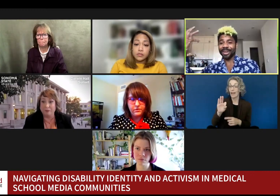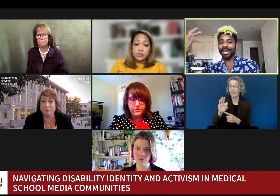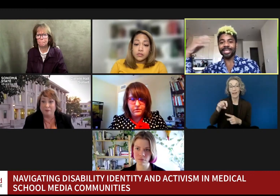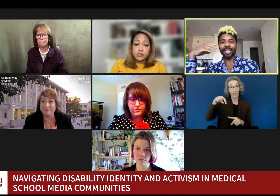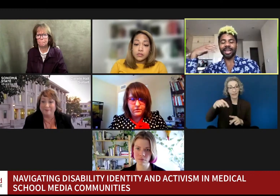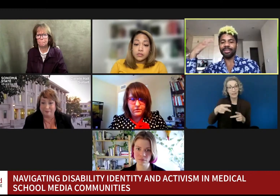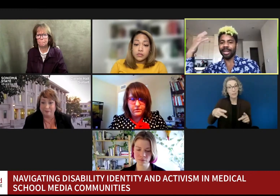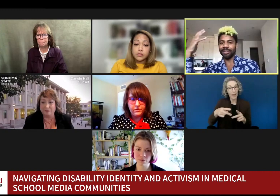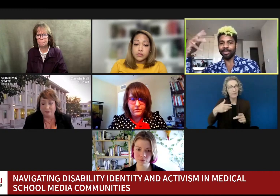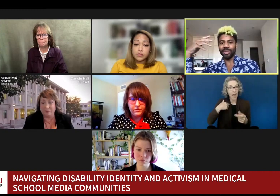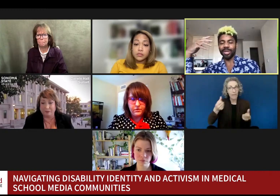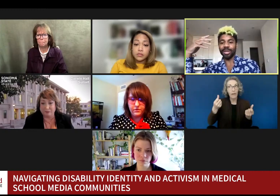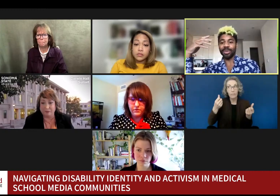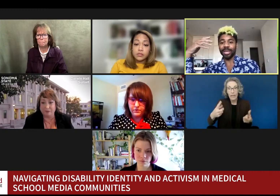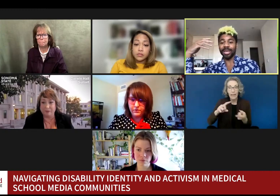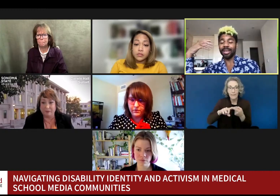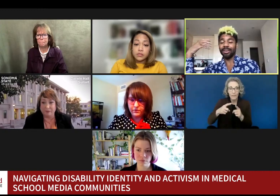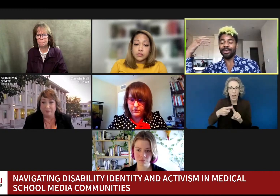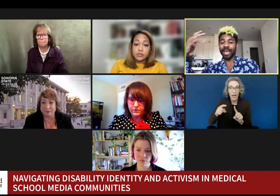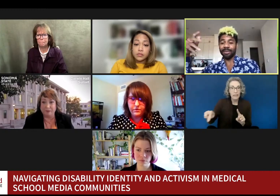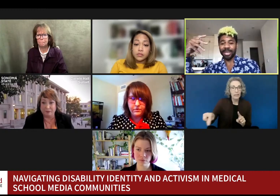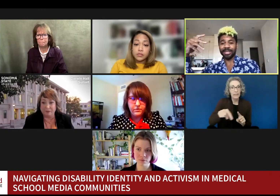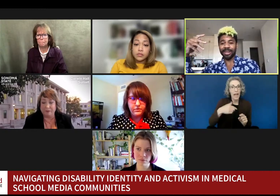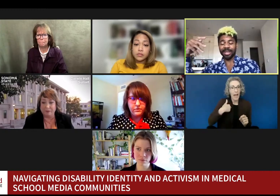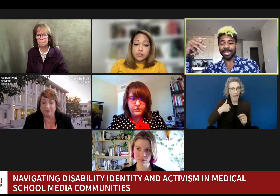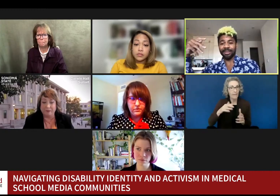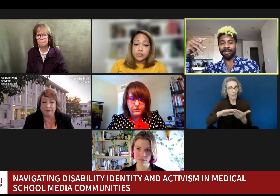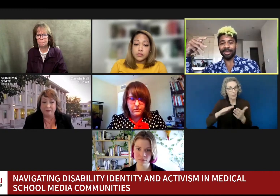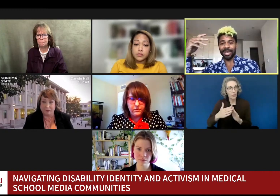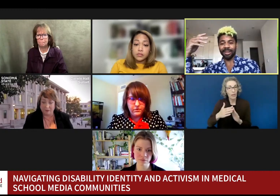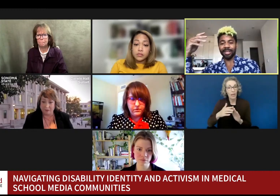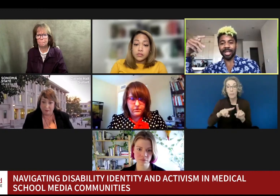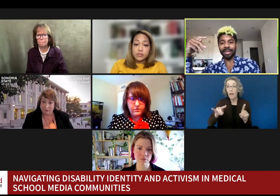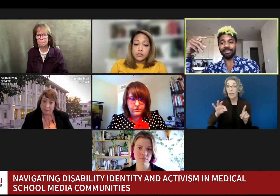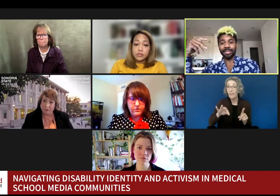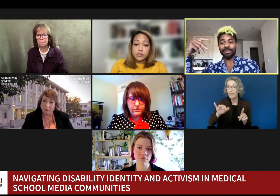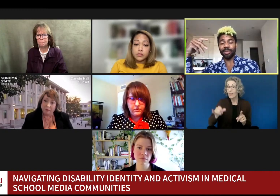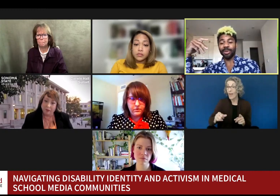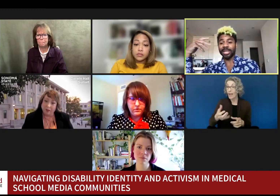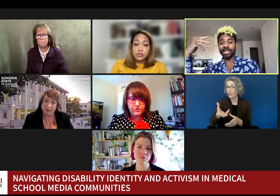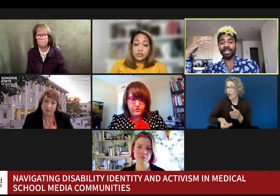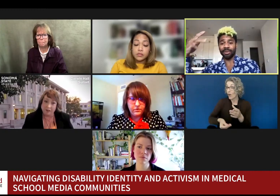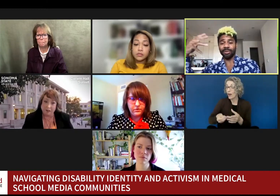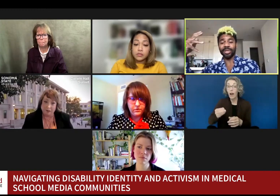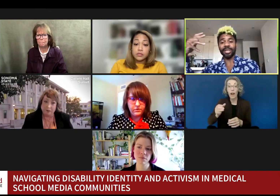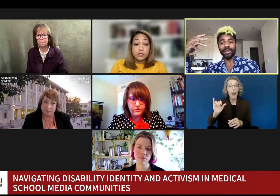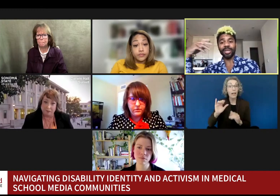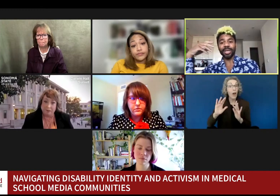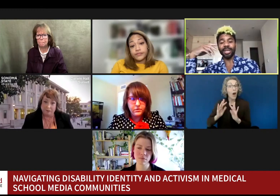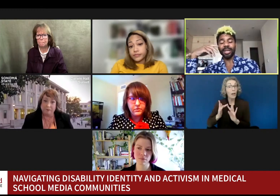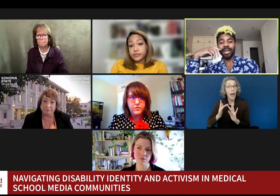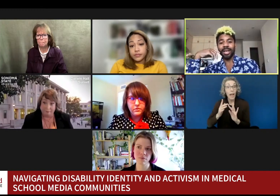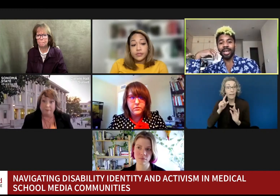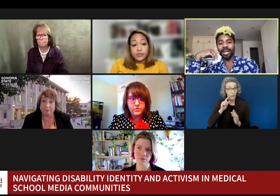I have a lot of community. But if that gets knocked out, online, for some people, that's their only community.